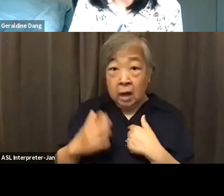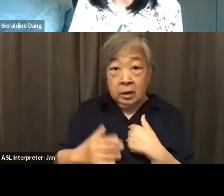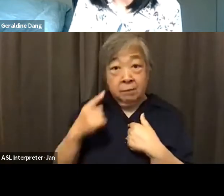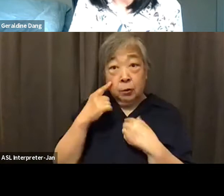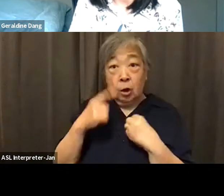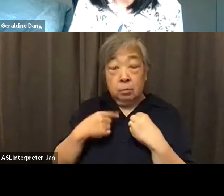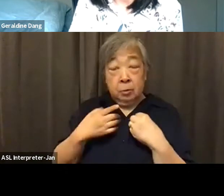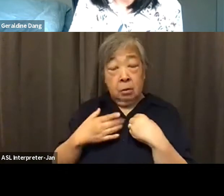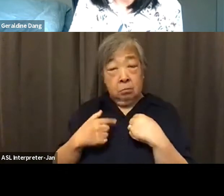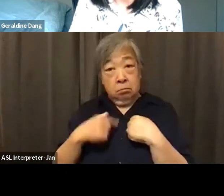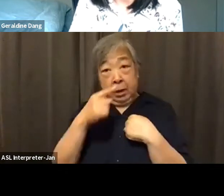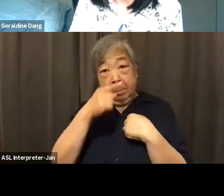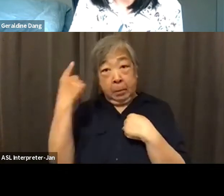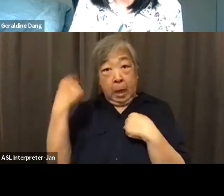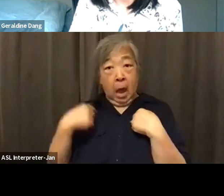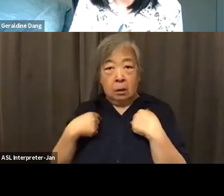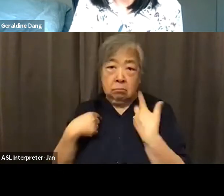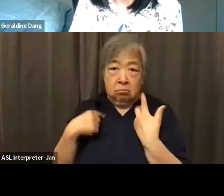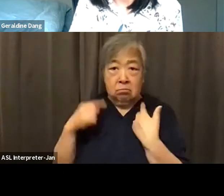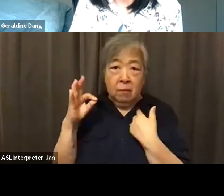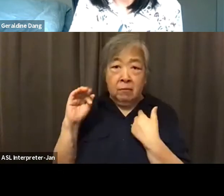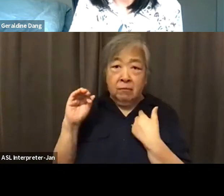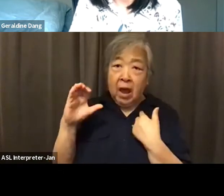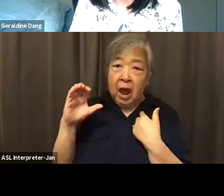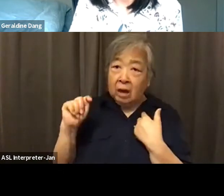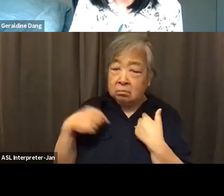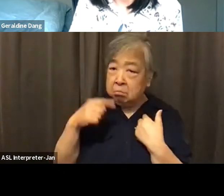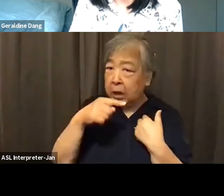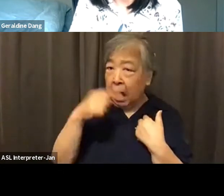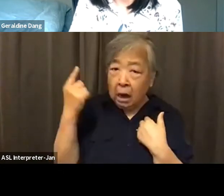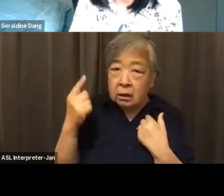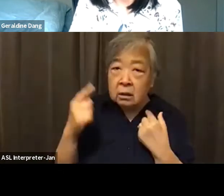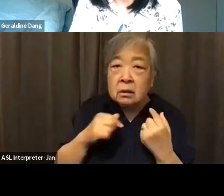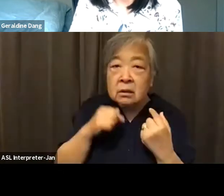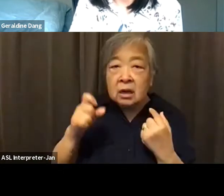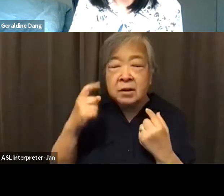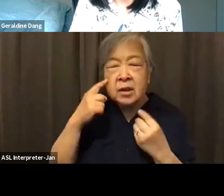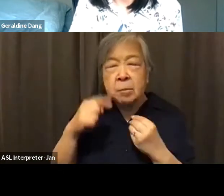It was just a fact and I never really had to think, oh, okay, like, I'm a Black person.